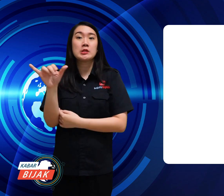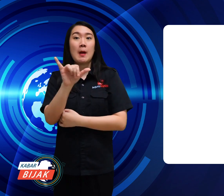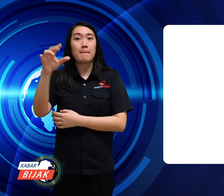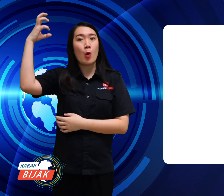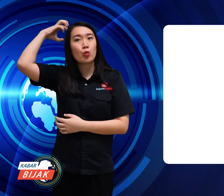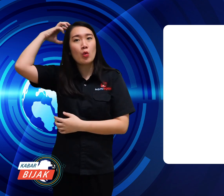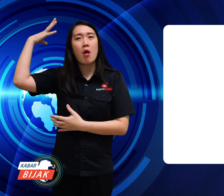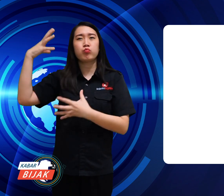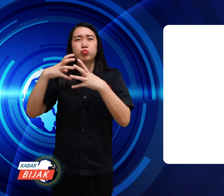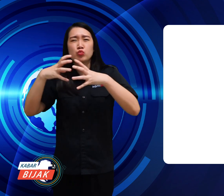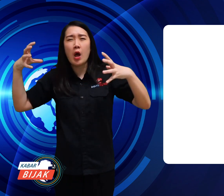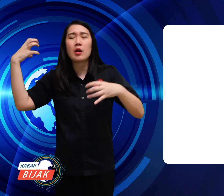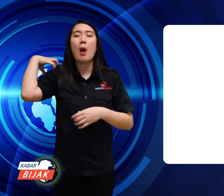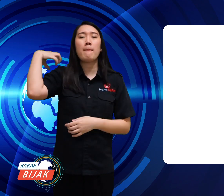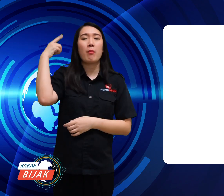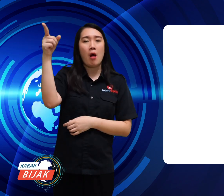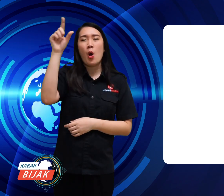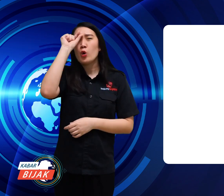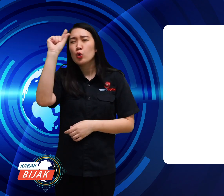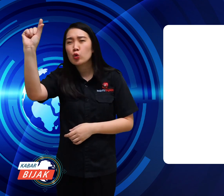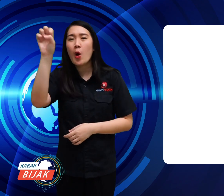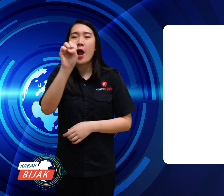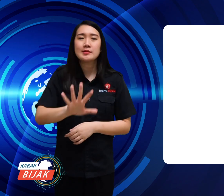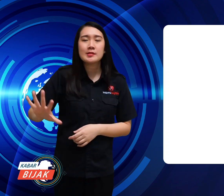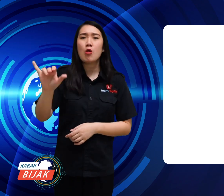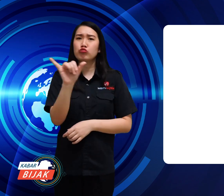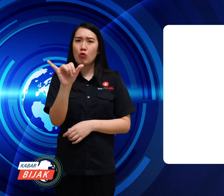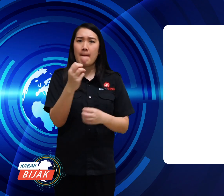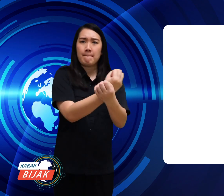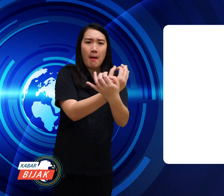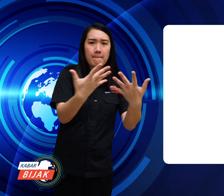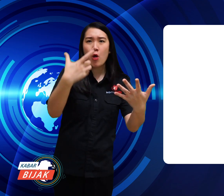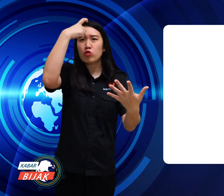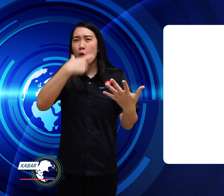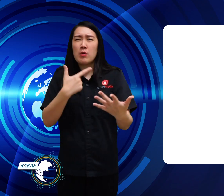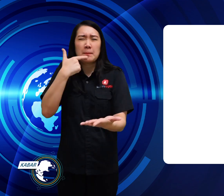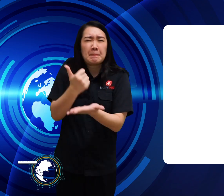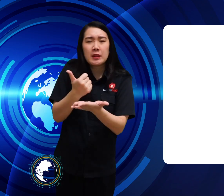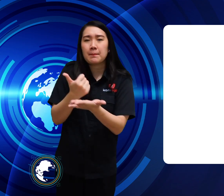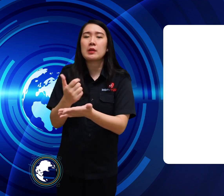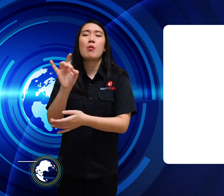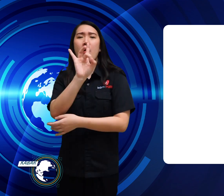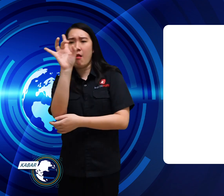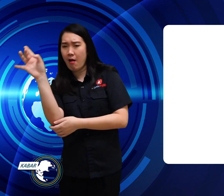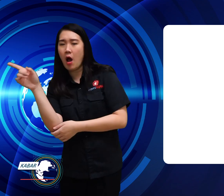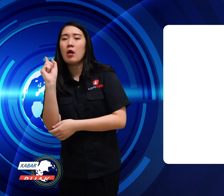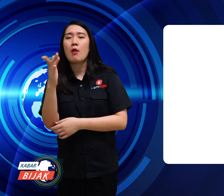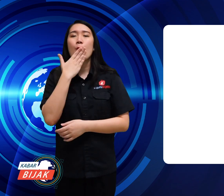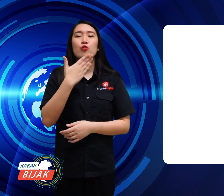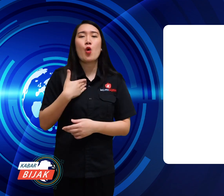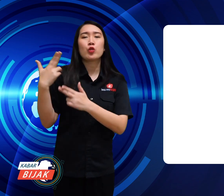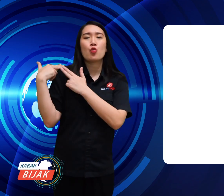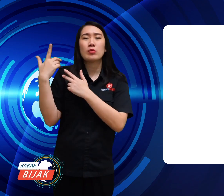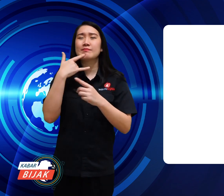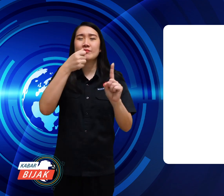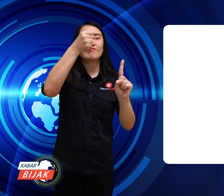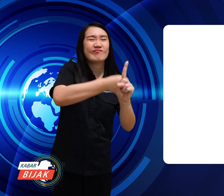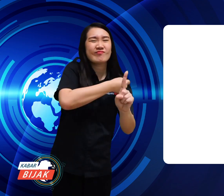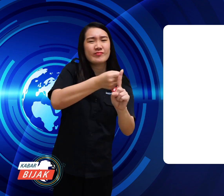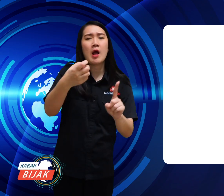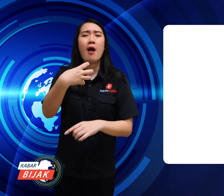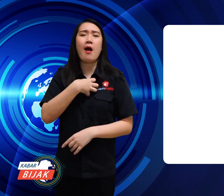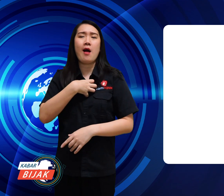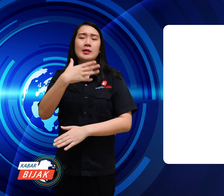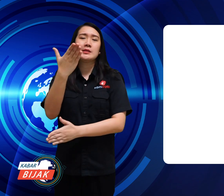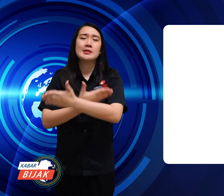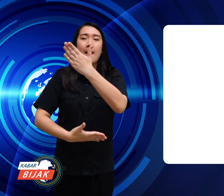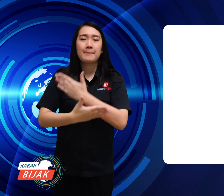with the American Ambassador to ASEAN also several other important figures who have the task of advocating for the rights of Disabilities,